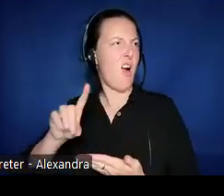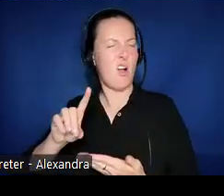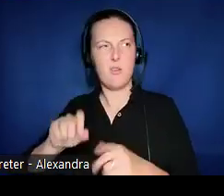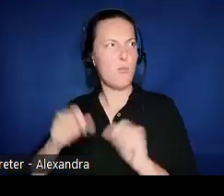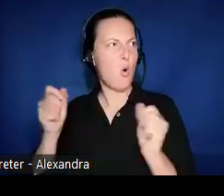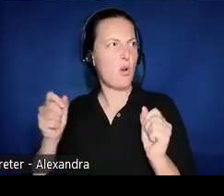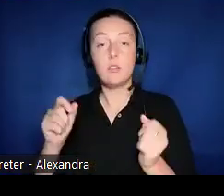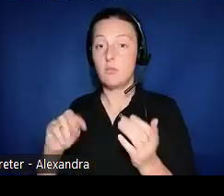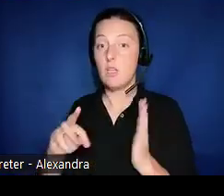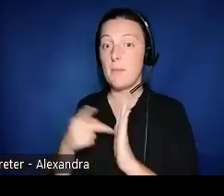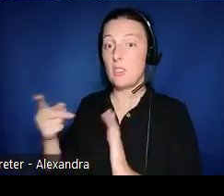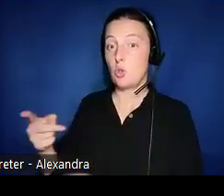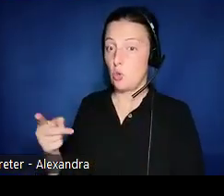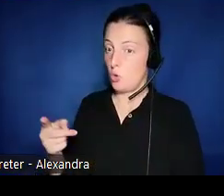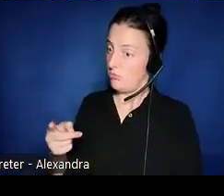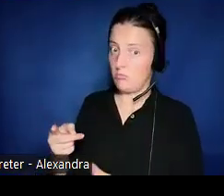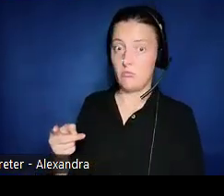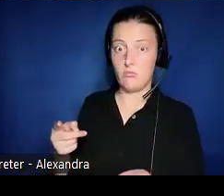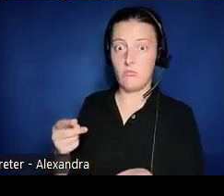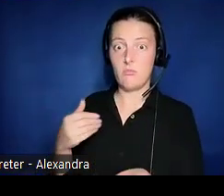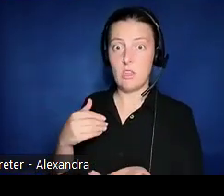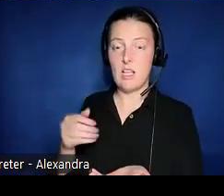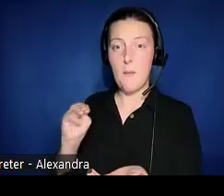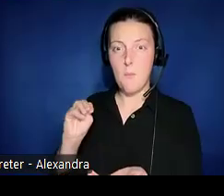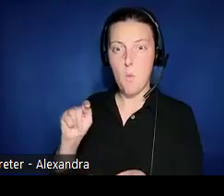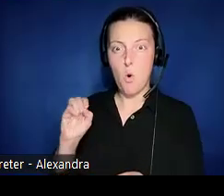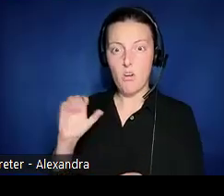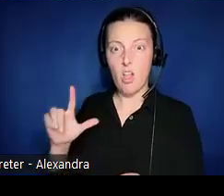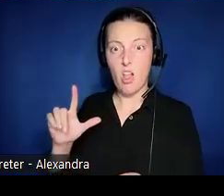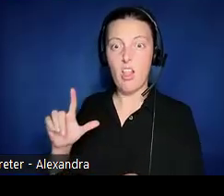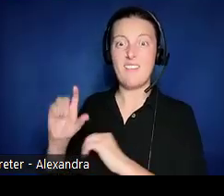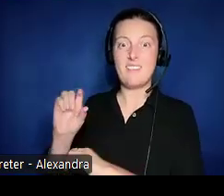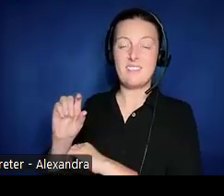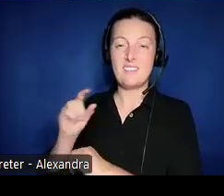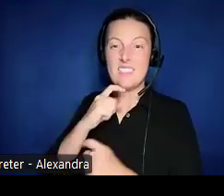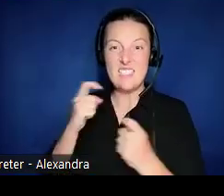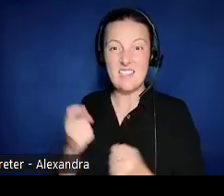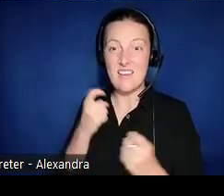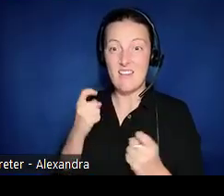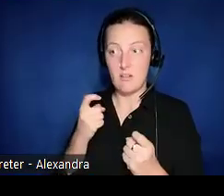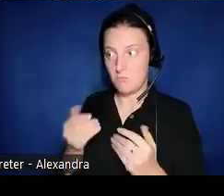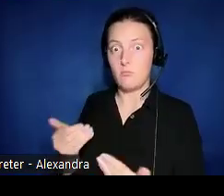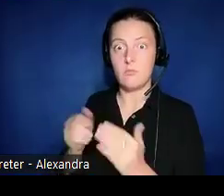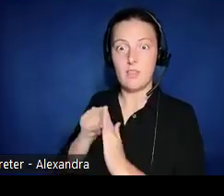mortal sin for which they were actually killed. So uh ancient math is about certainty and purity.